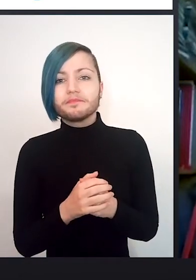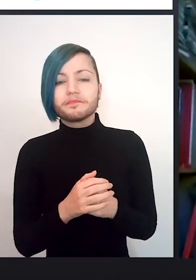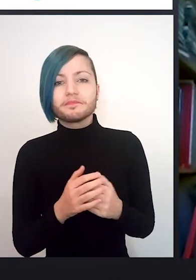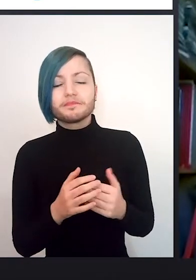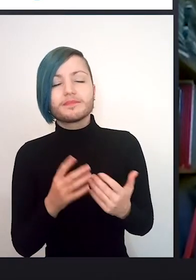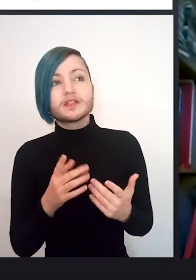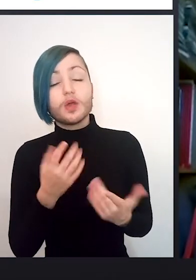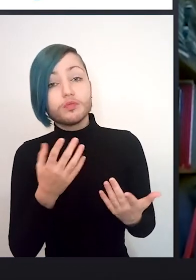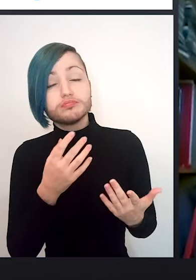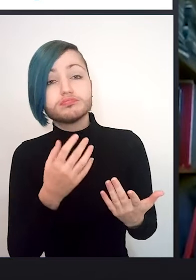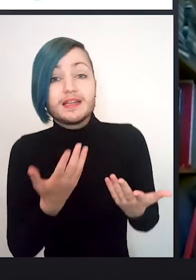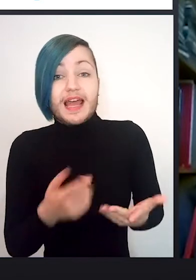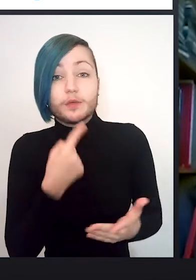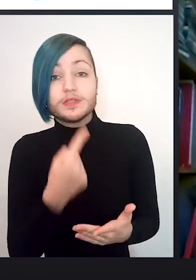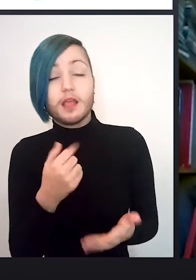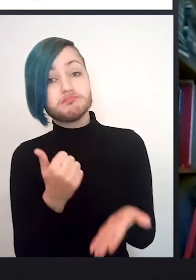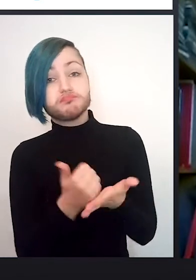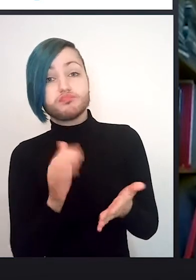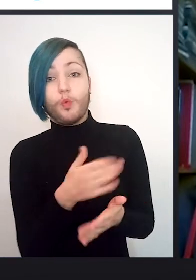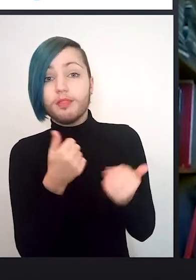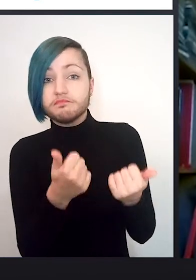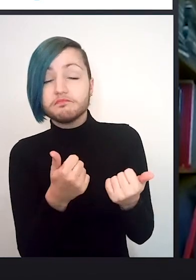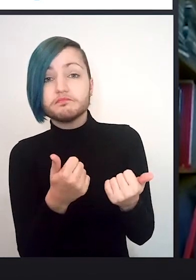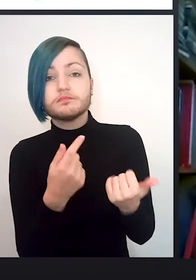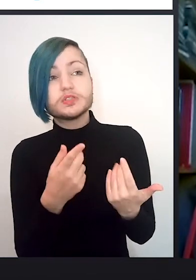Tell me about now. You said it's great now. Have you got a good